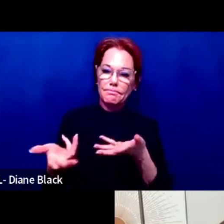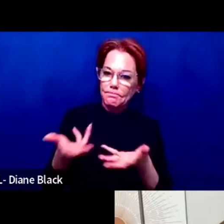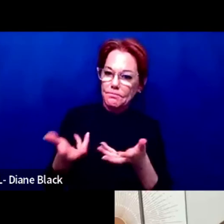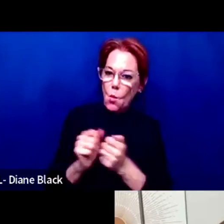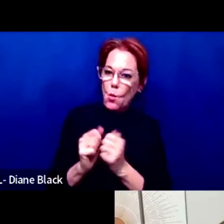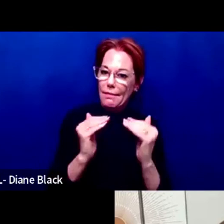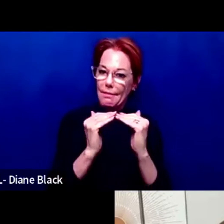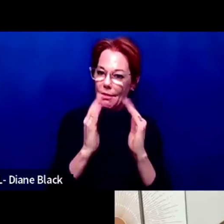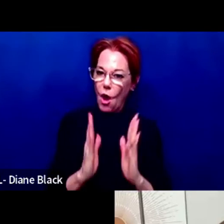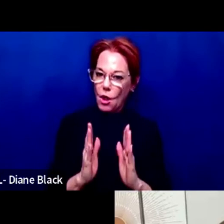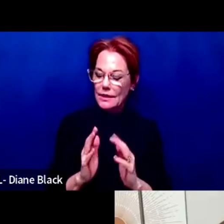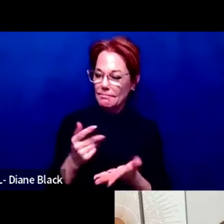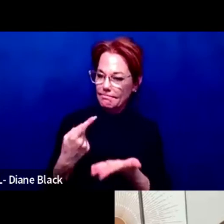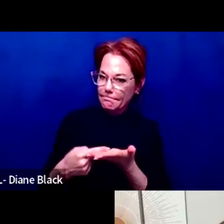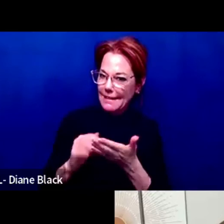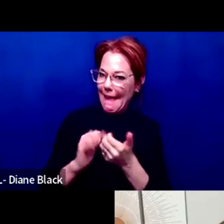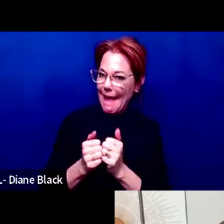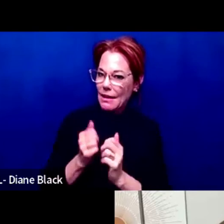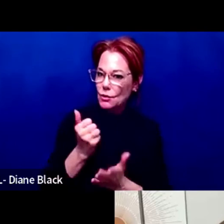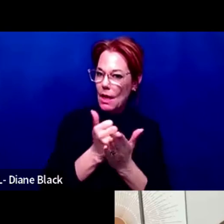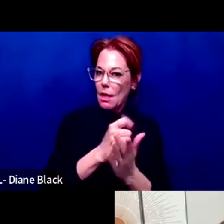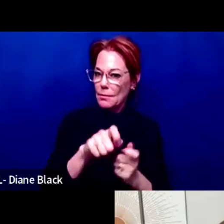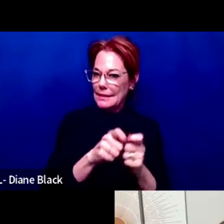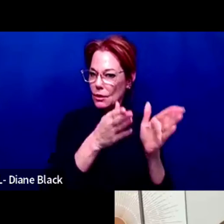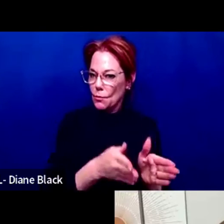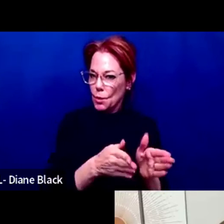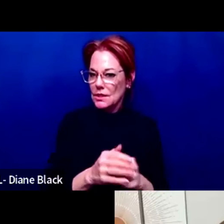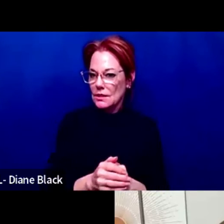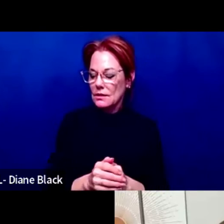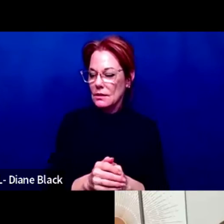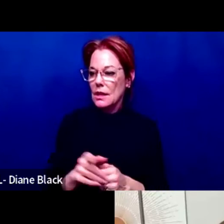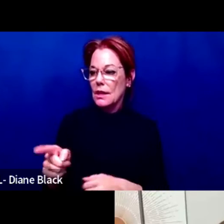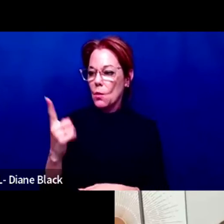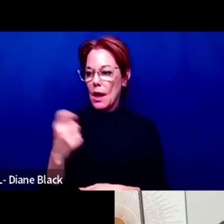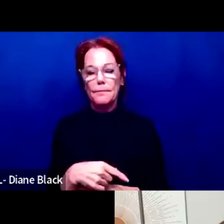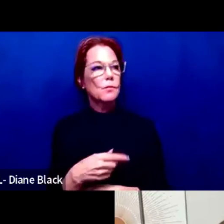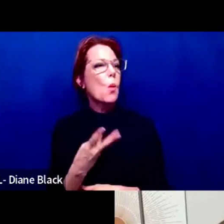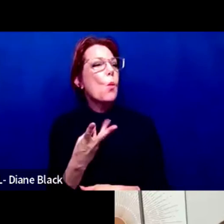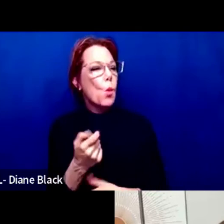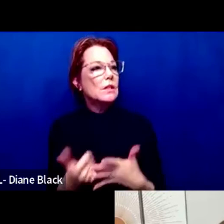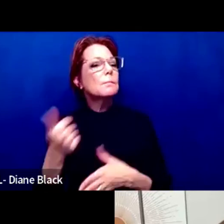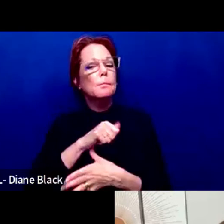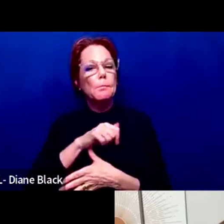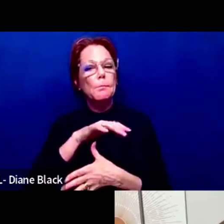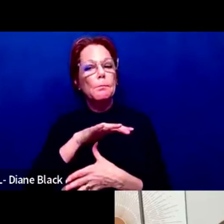help in particular person, people ask what's primary words that I have grown to absolutely